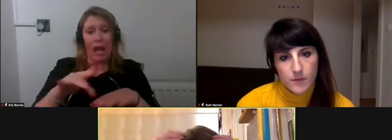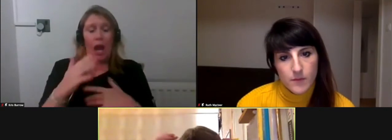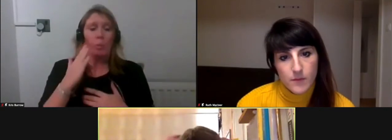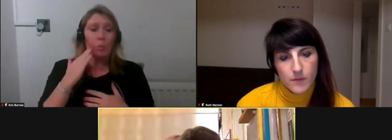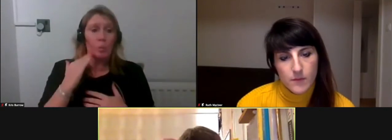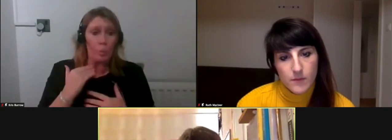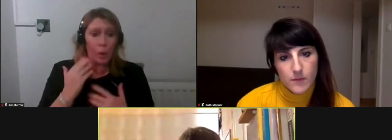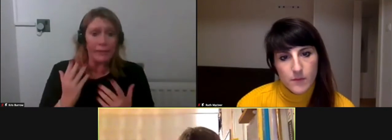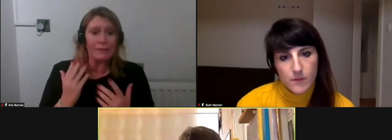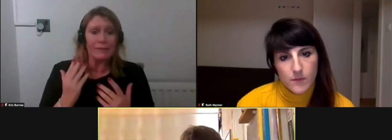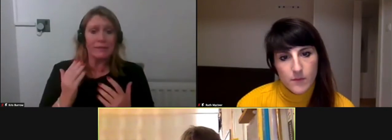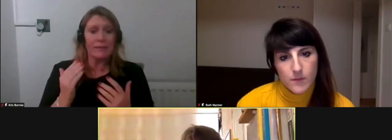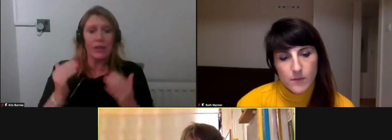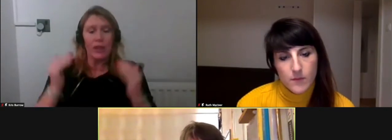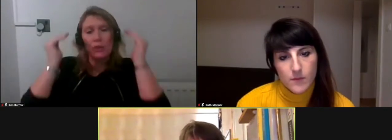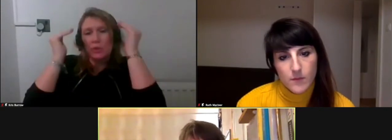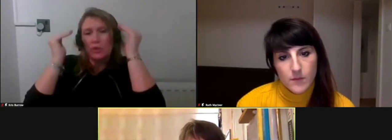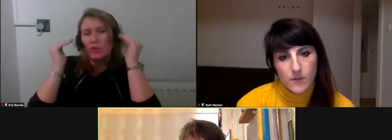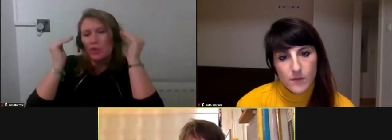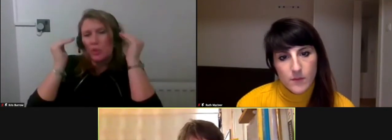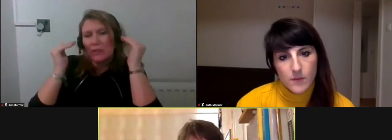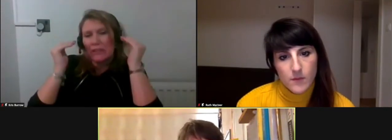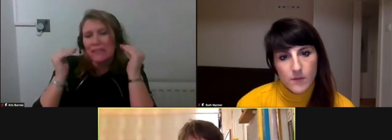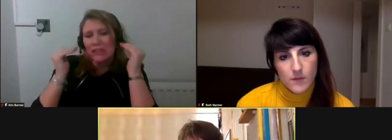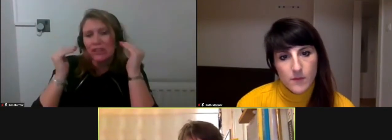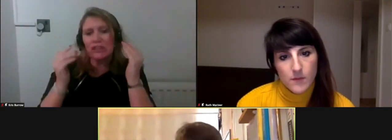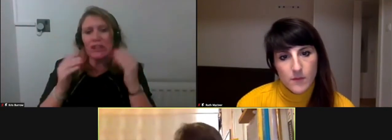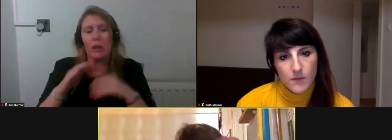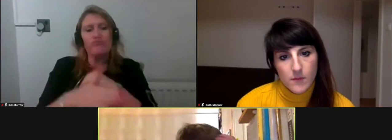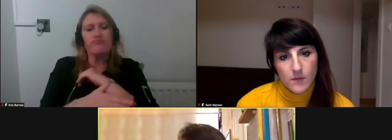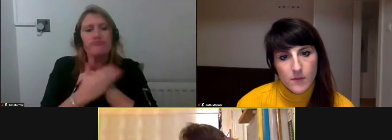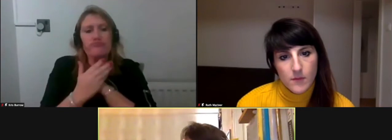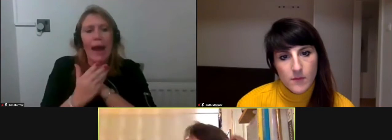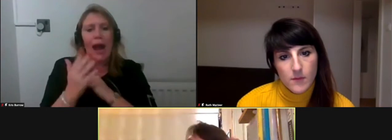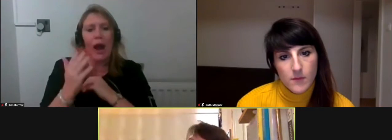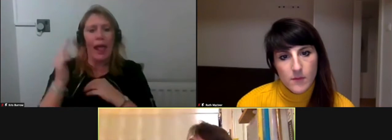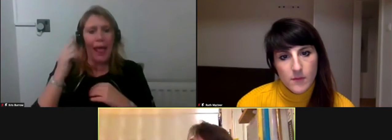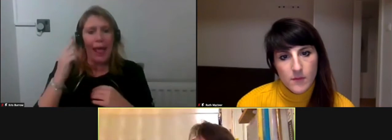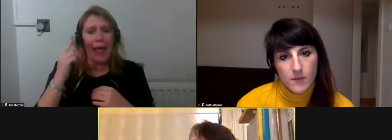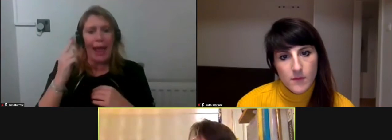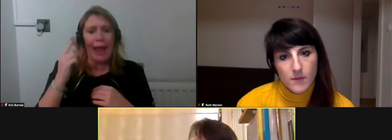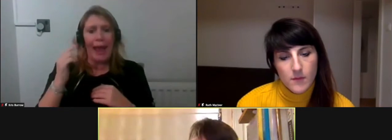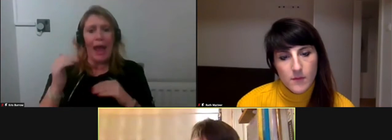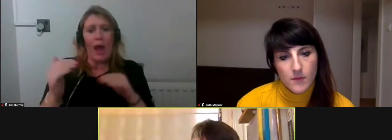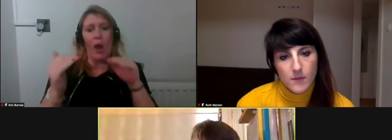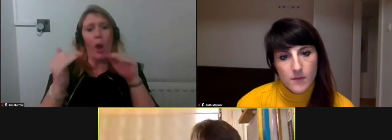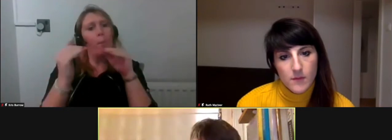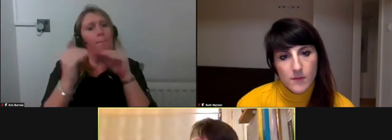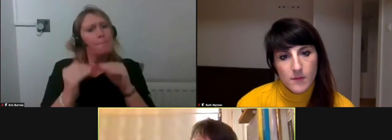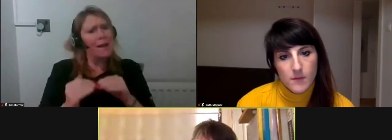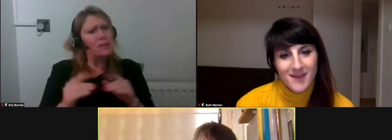short-ish brown air, in need of a cut, with natural highlights of grey. Quite